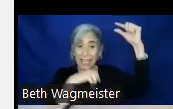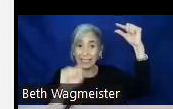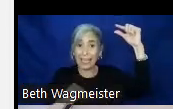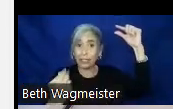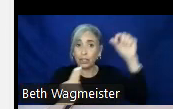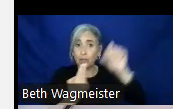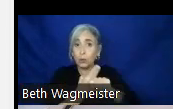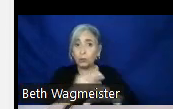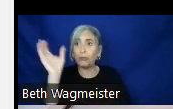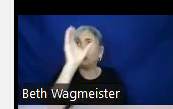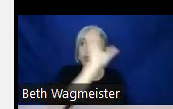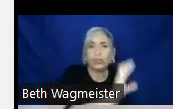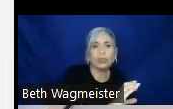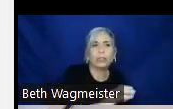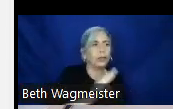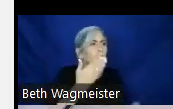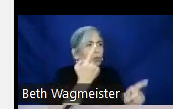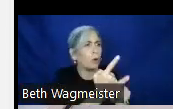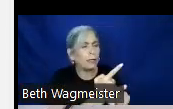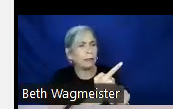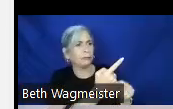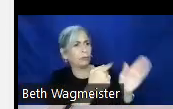Is this a good representation of the content? Are these things that are